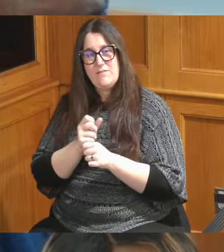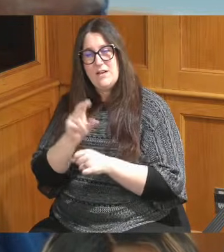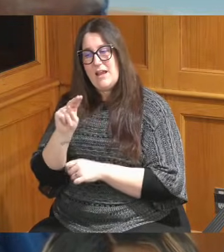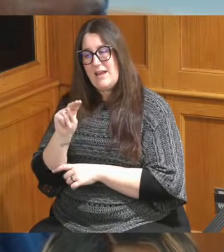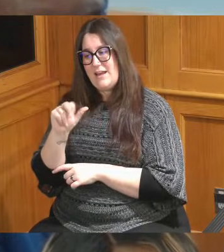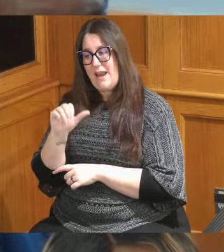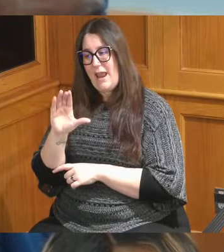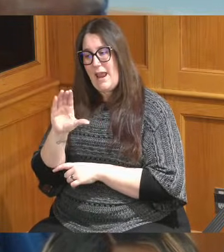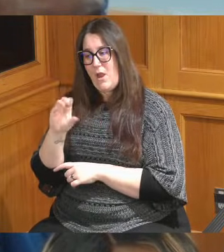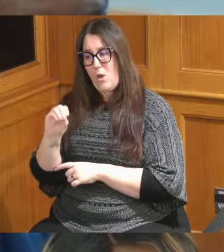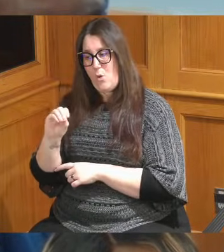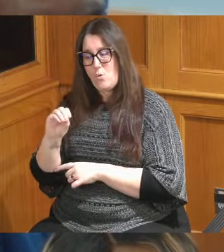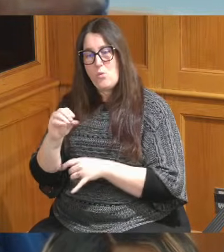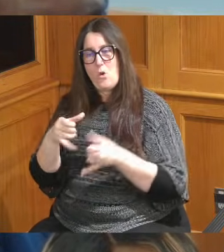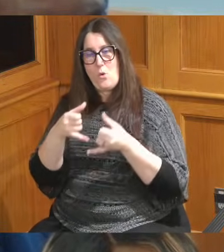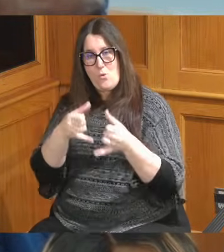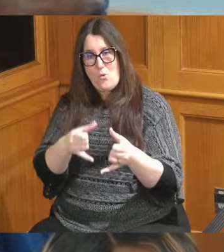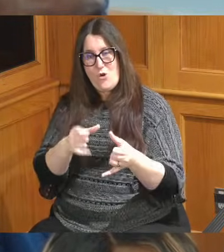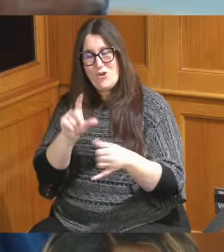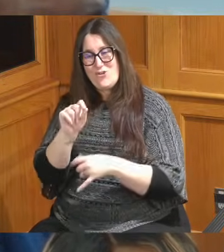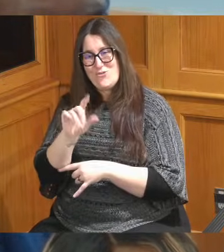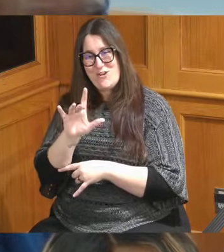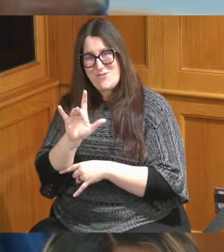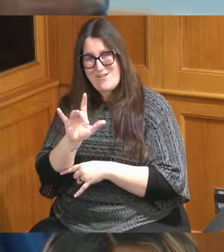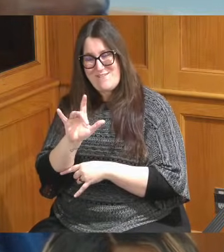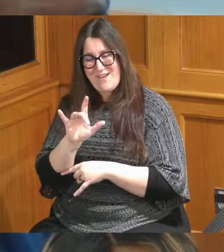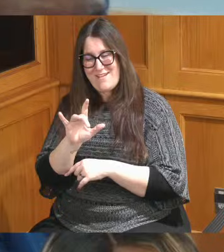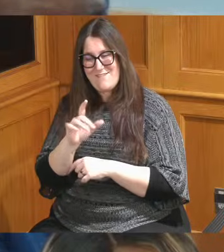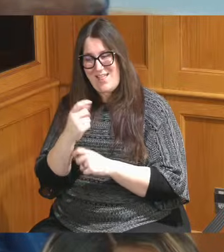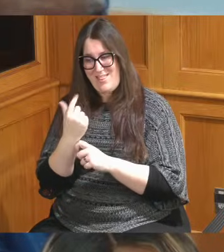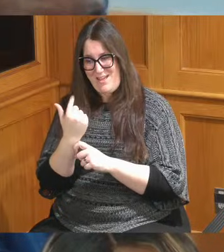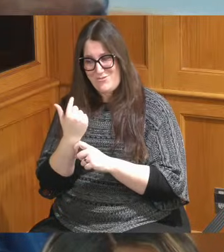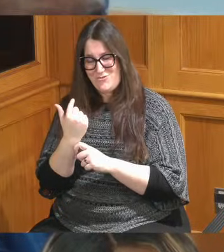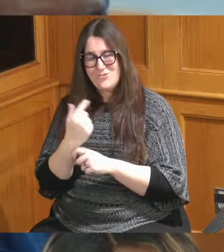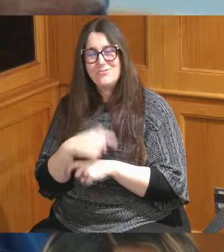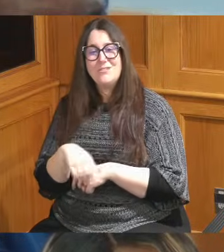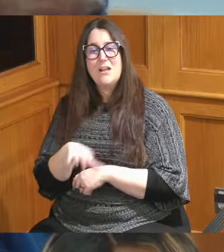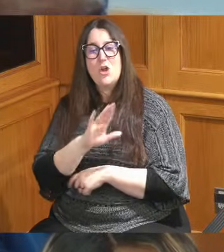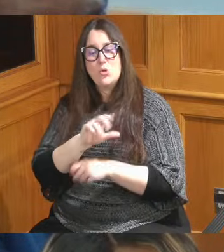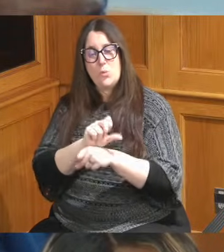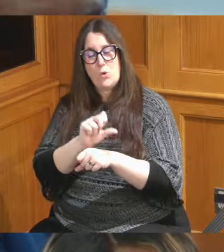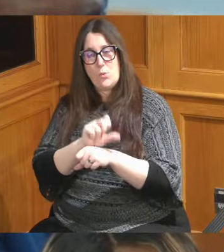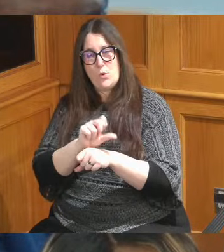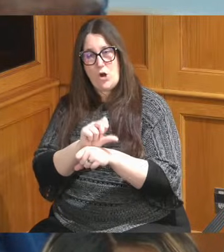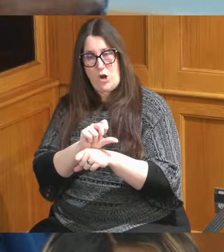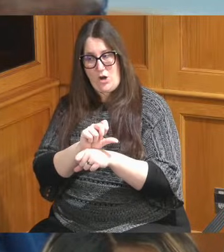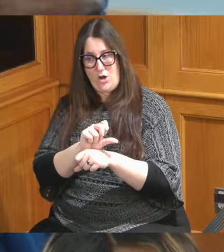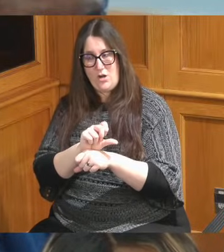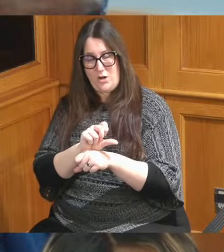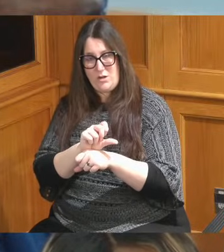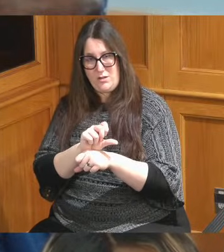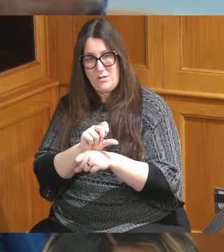Achievement Award in 2025. And whereas Trina's work in the Office of Re-entry and as a member of